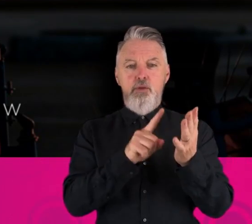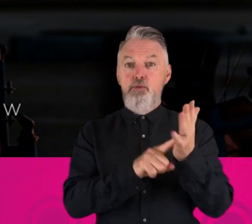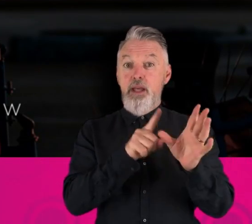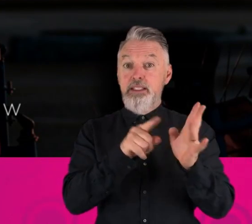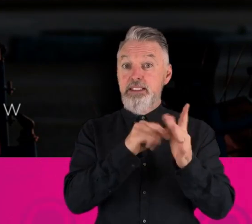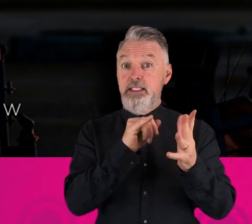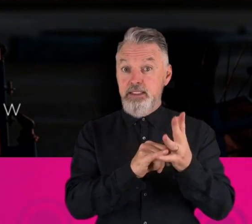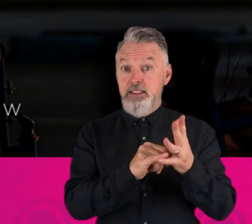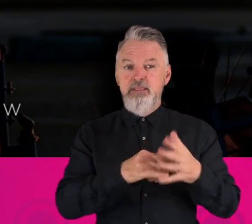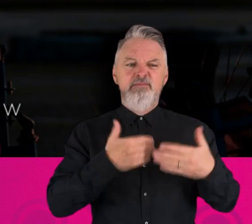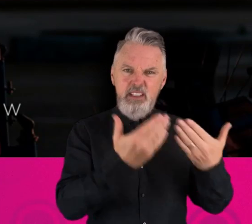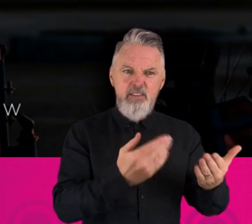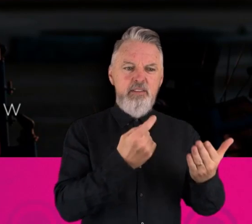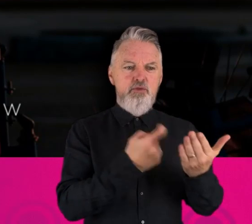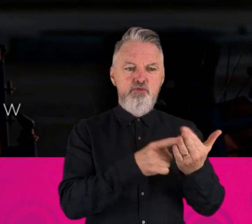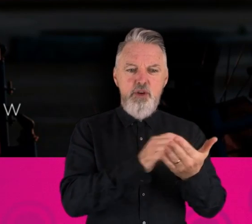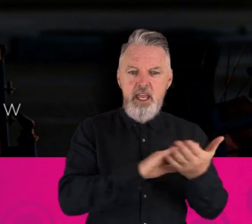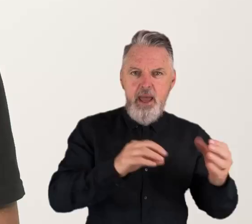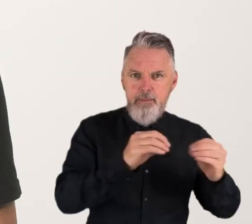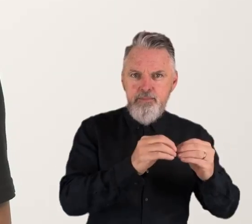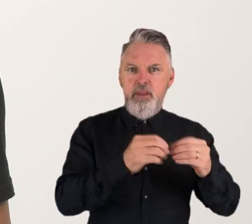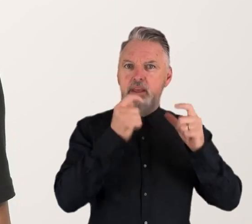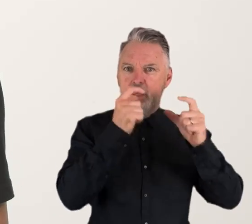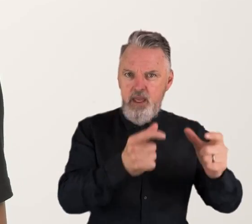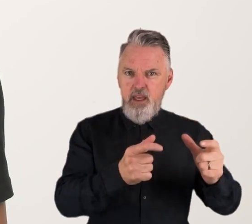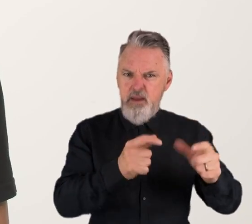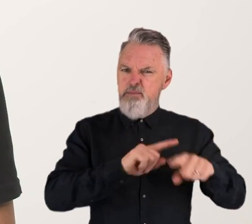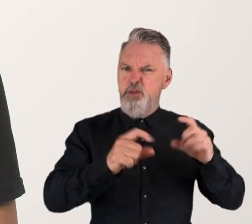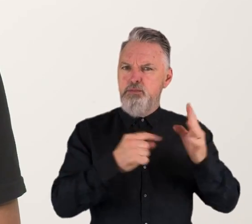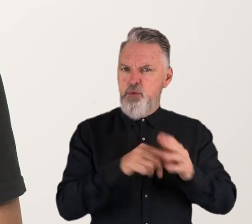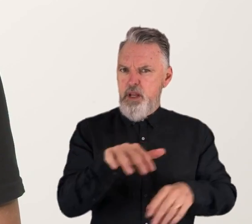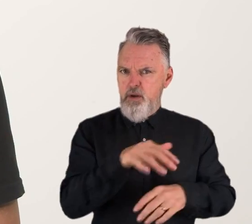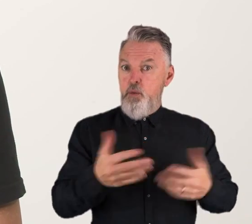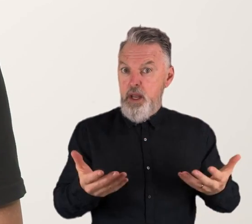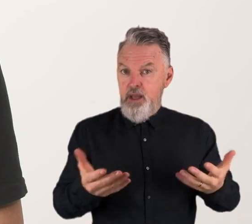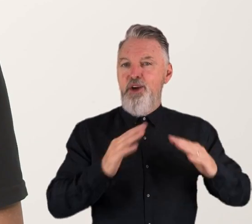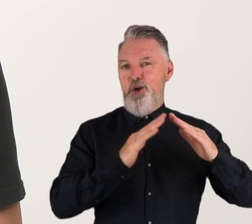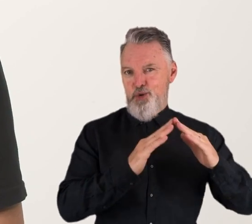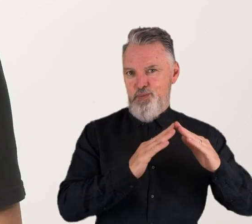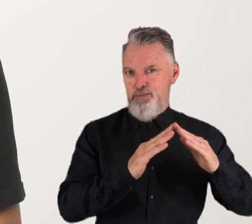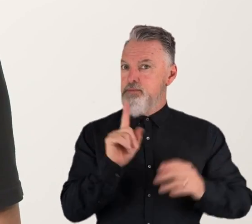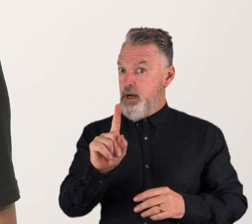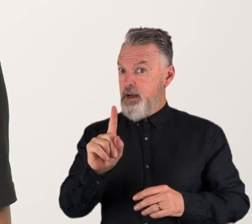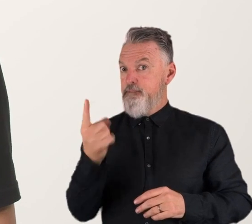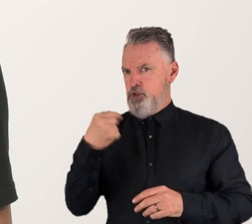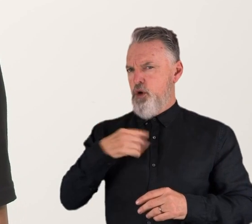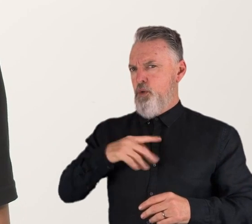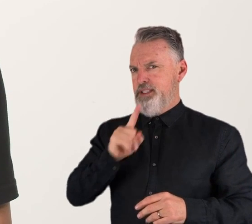from where it matters most right now at home. To understand why we started maslow, we need to introduce you to our friend - Kevin.